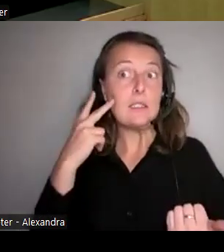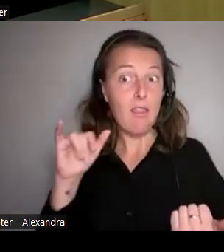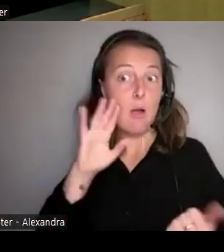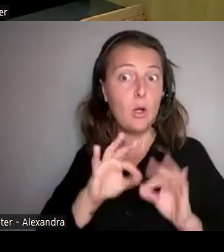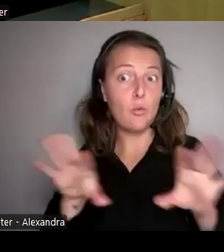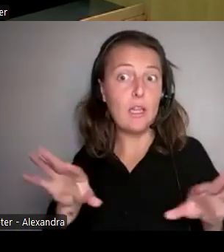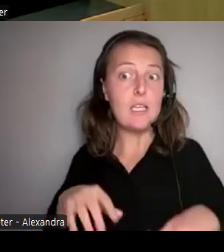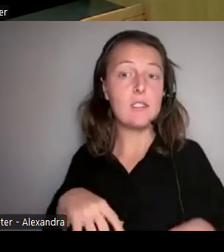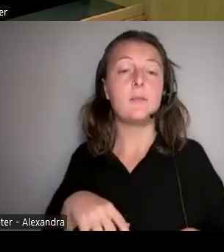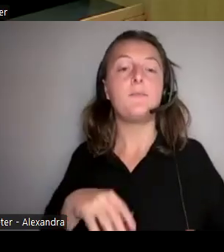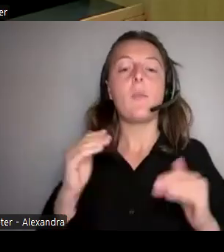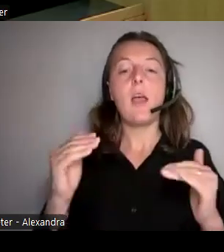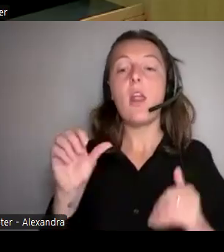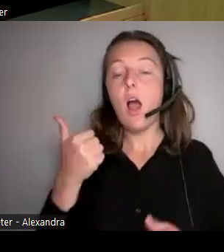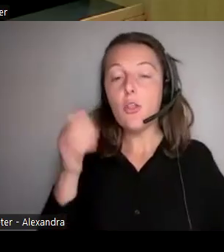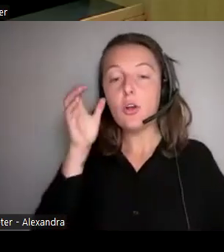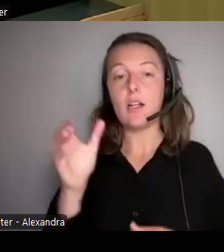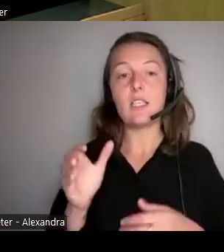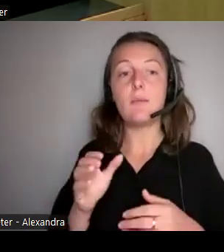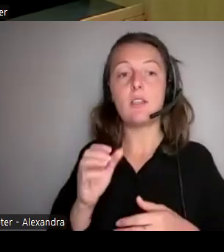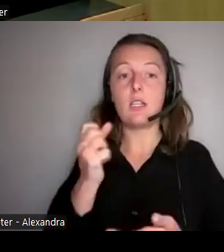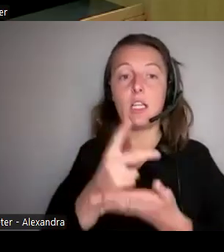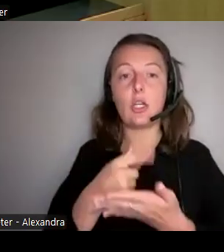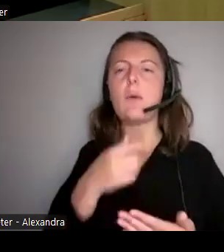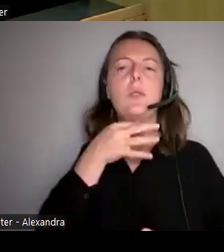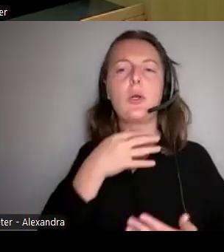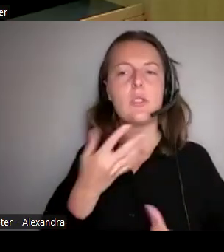Um, and then this other concept clearance which I was really interested in was optimizing treatment